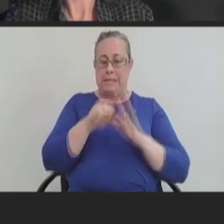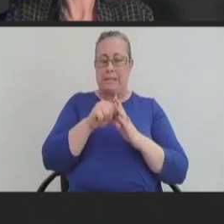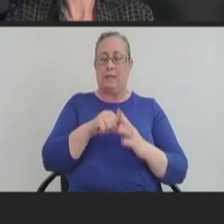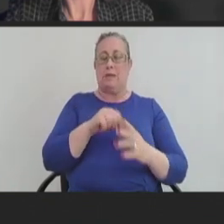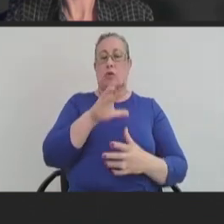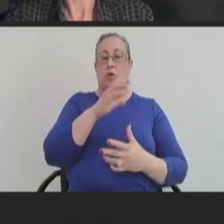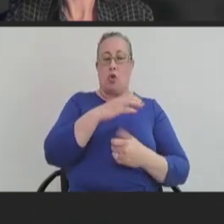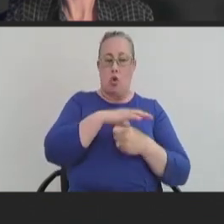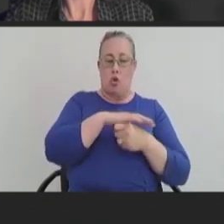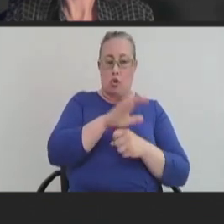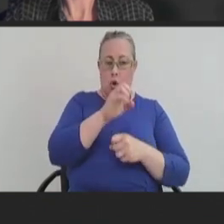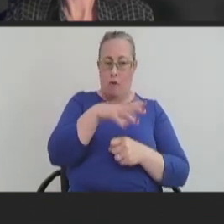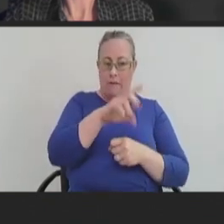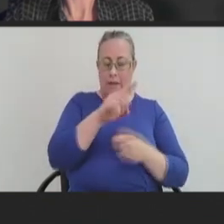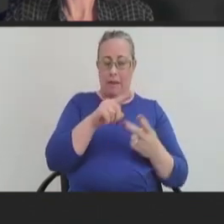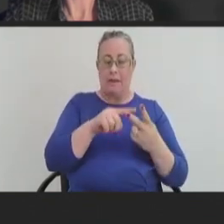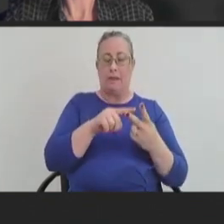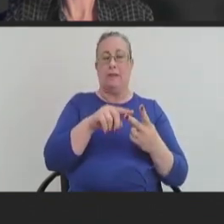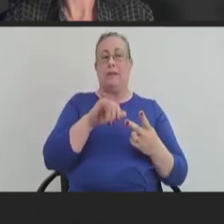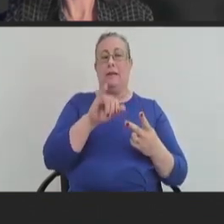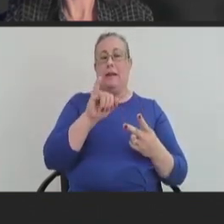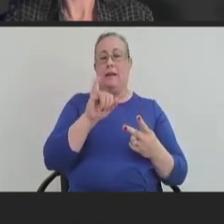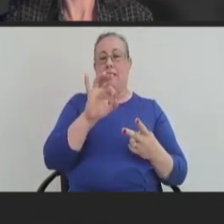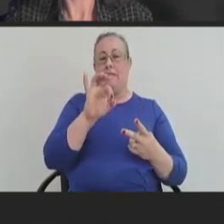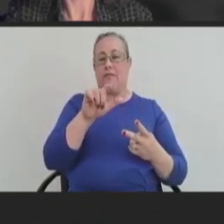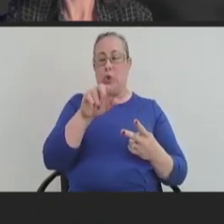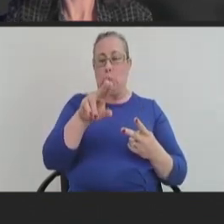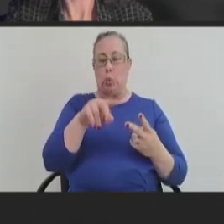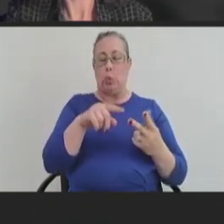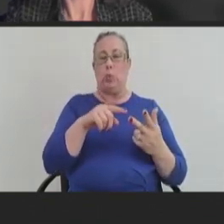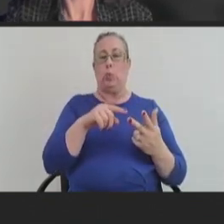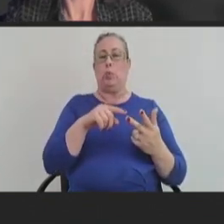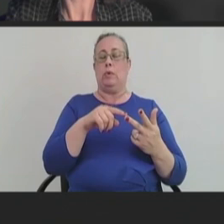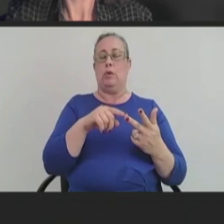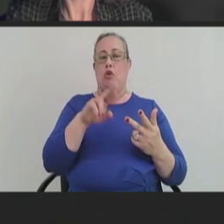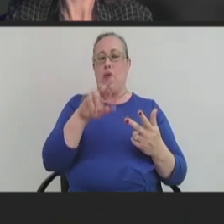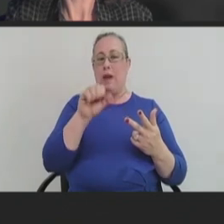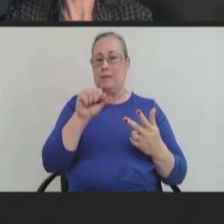and RSV vaccine uptake. Are there any major changes planned in those